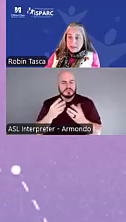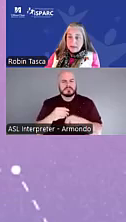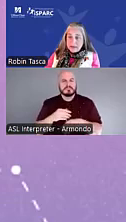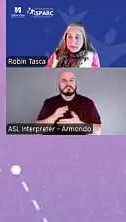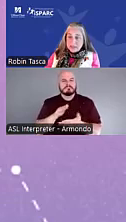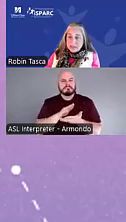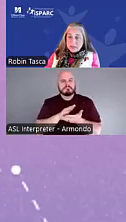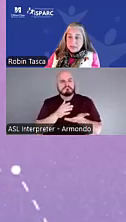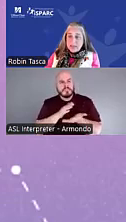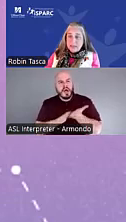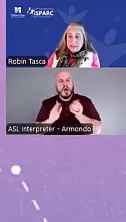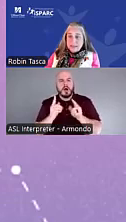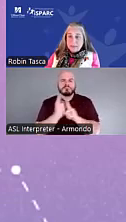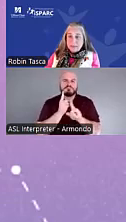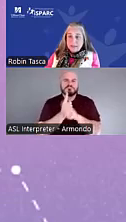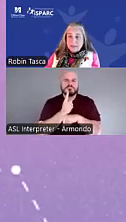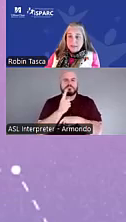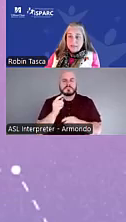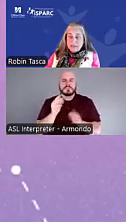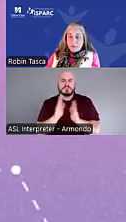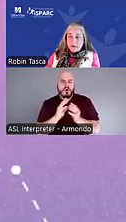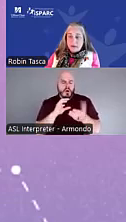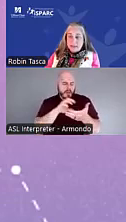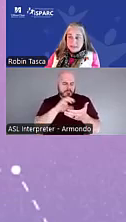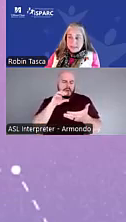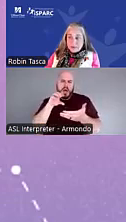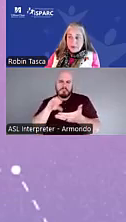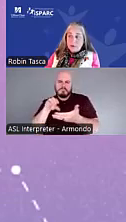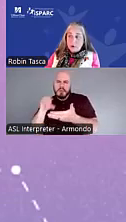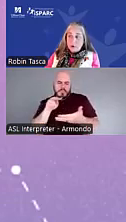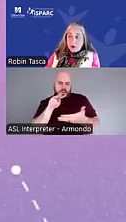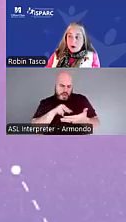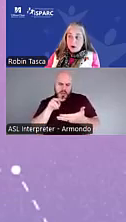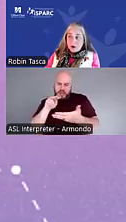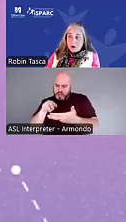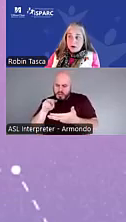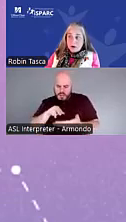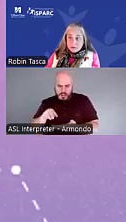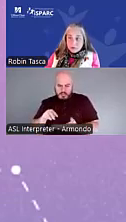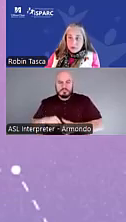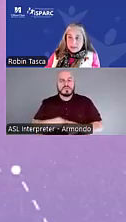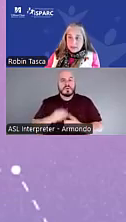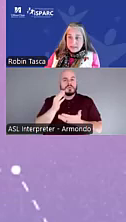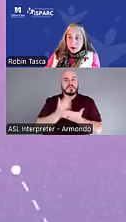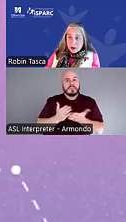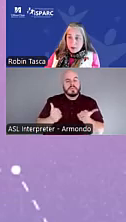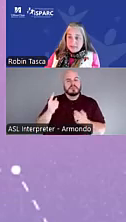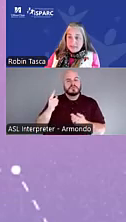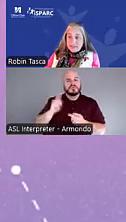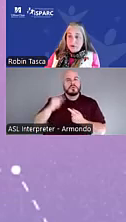And some of the key accessibility tips that you want to consider when you are utilizing comics